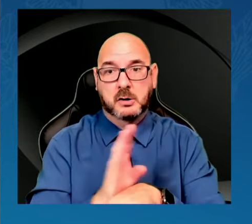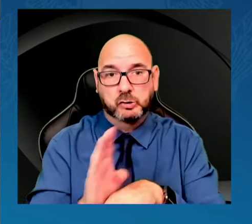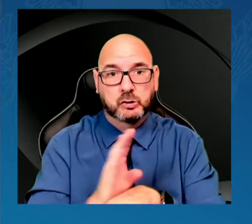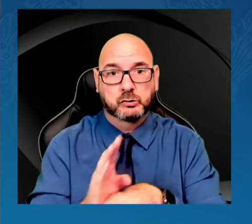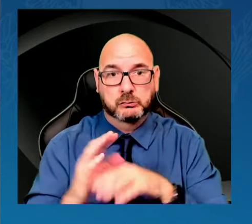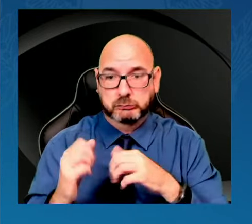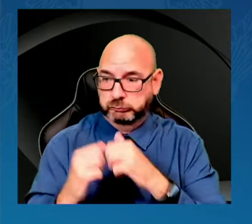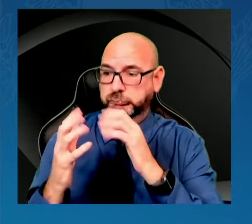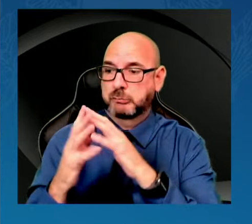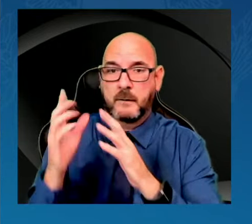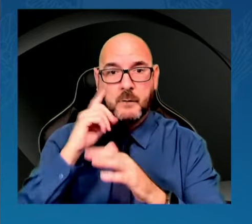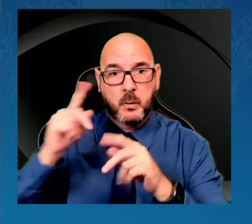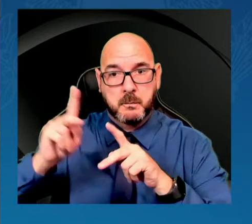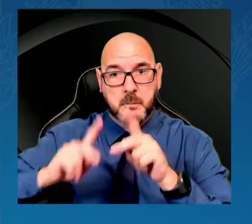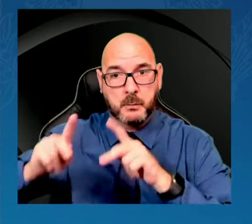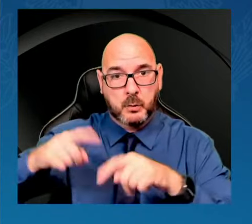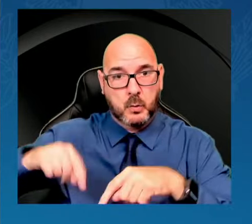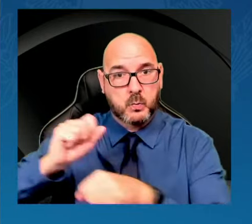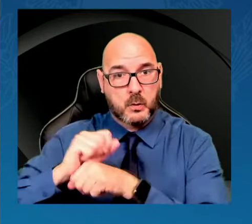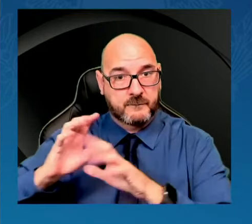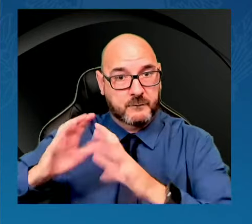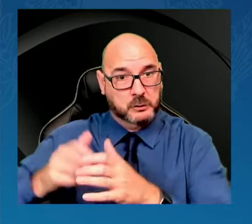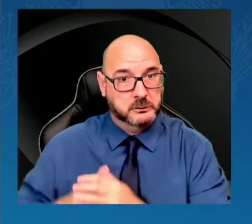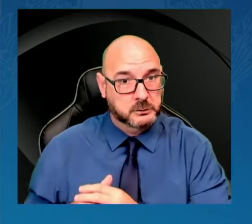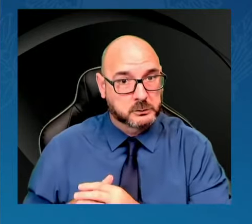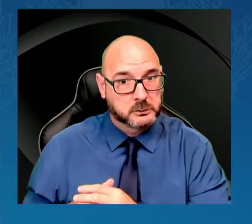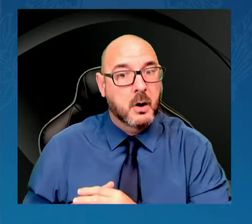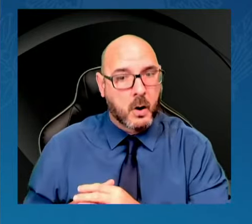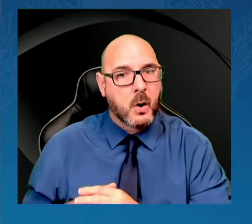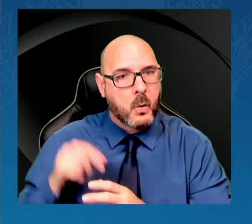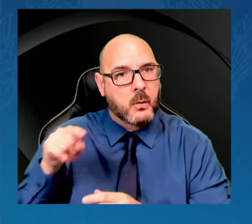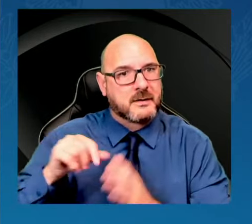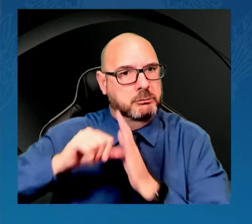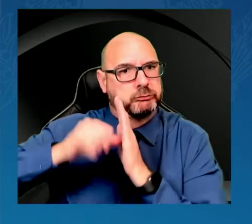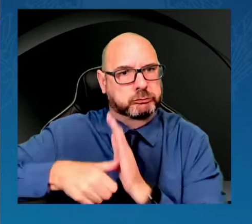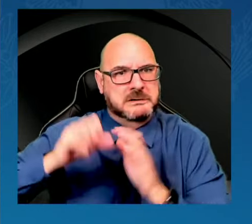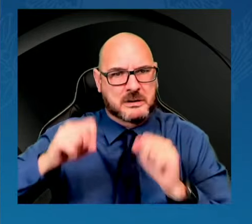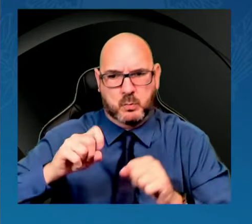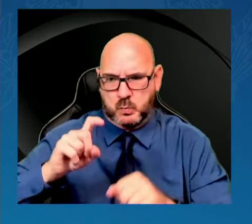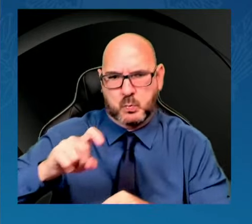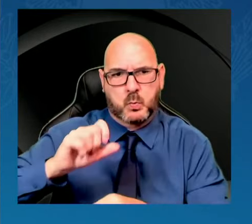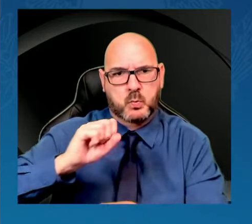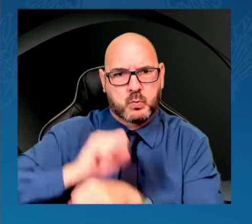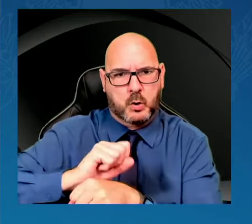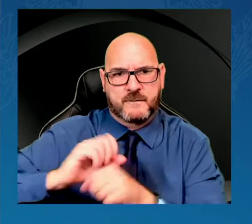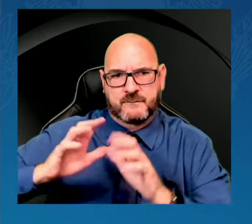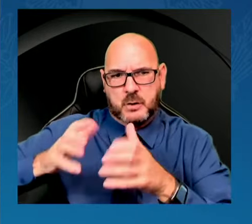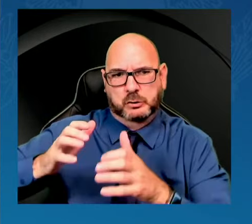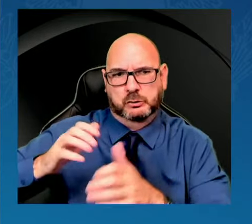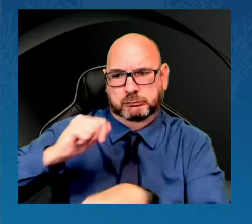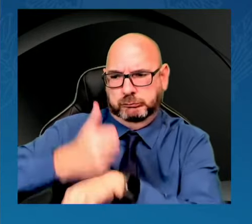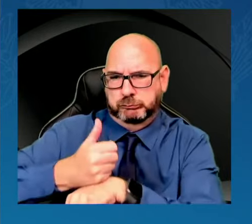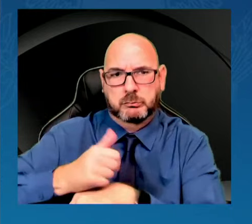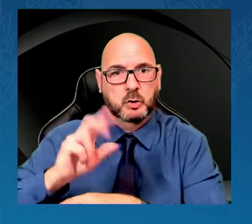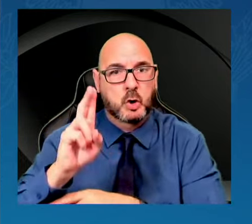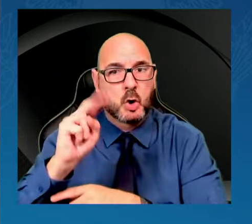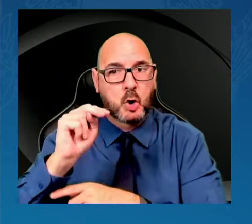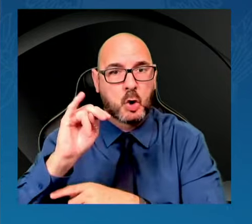because that has to be done, to -- to union labor, and what that means in terms of the --